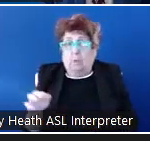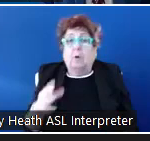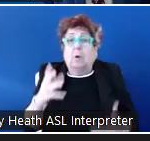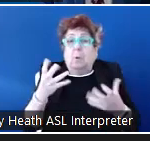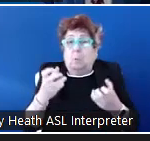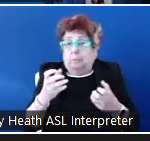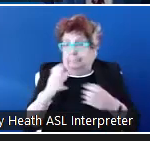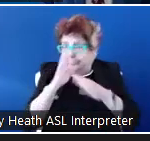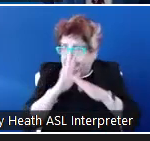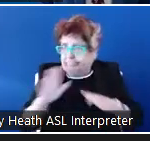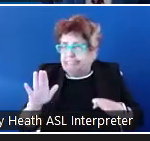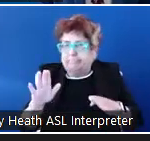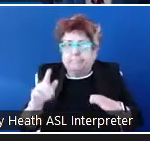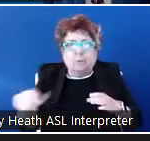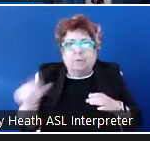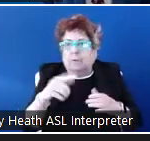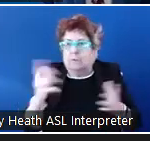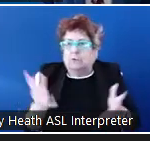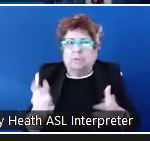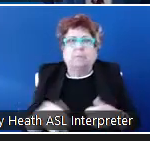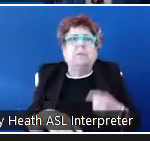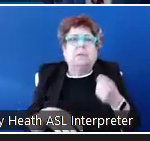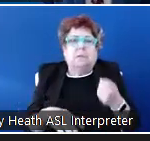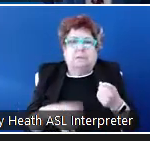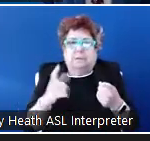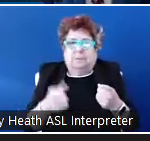speech on demand feature by pressing insert, space bar, and then